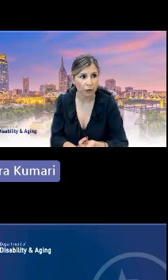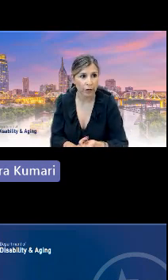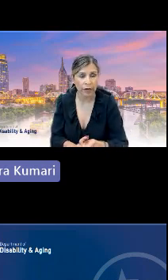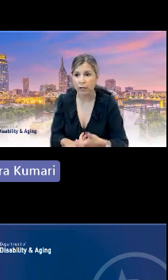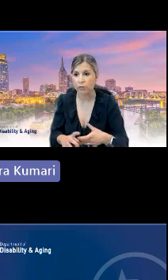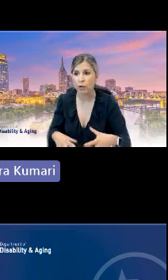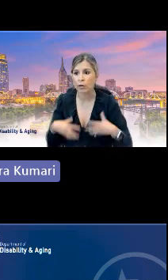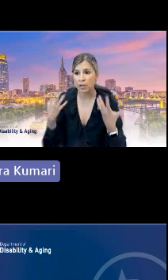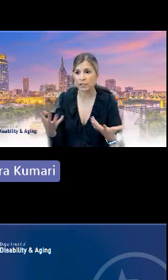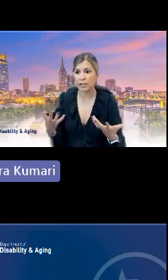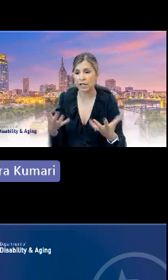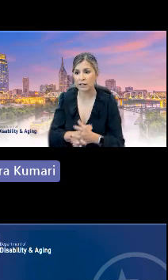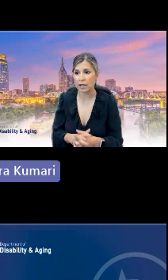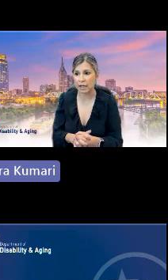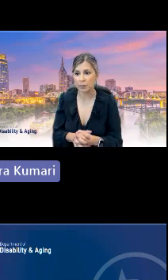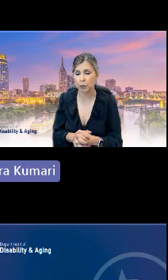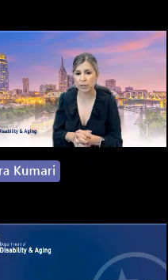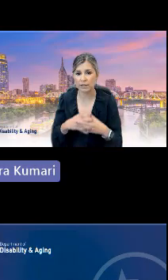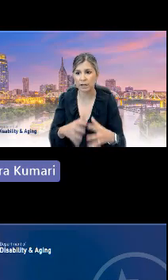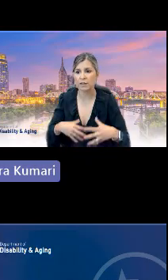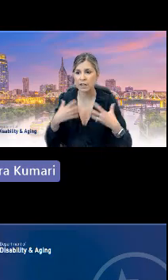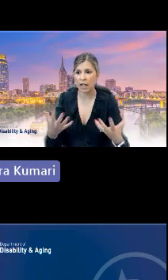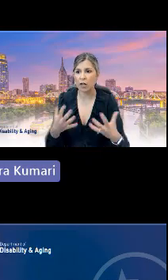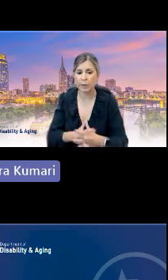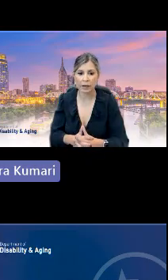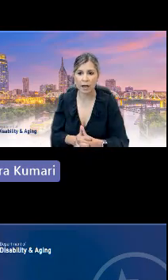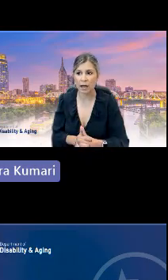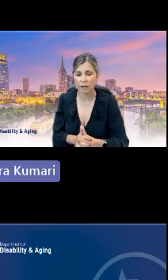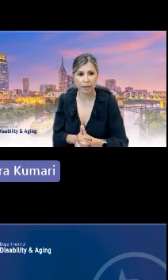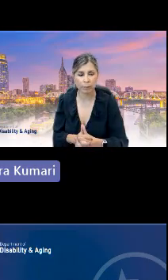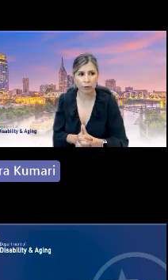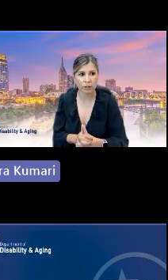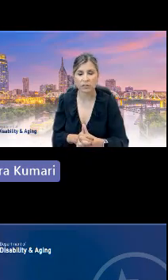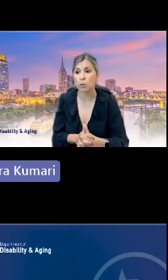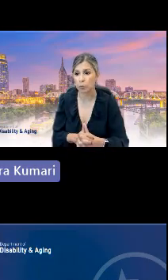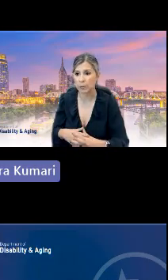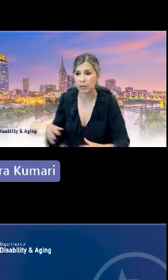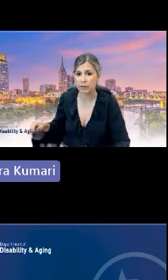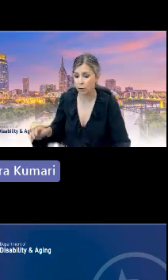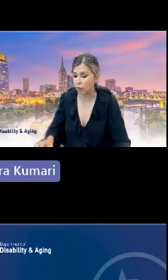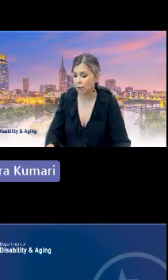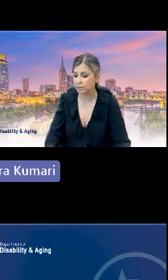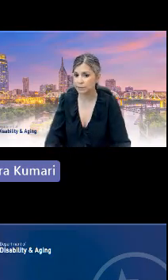other areas where DDAs expertise is helping people to support people in this program.